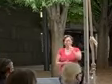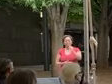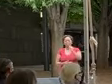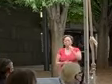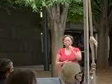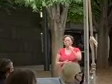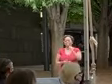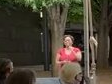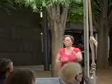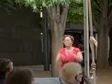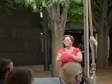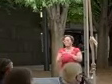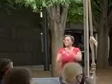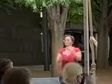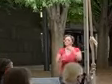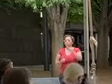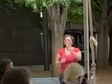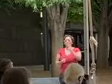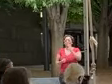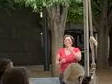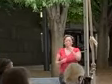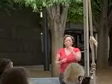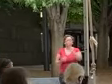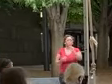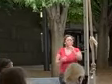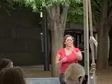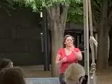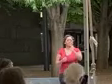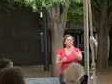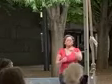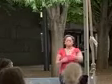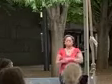She's a tireless advocate for people with disabilities.